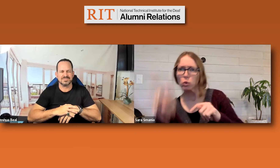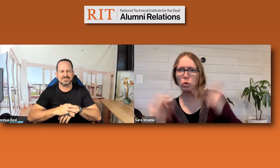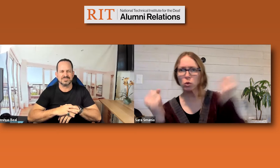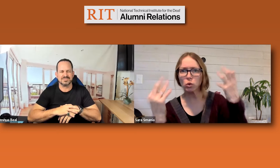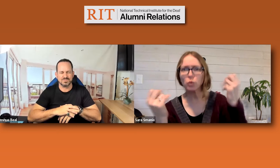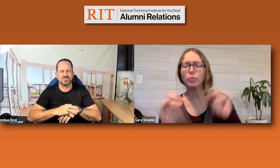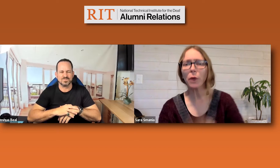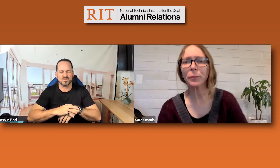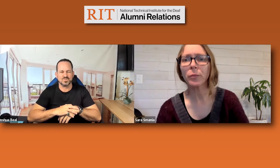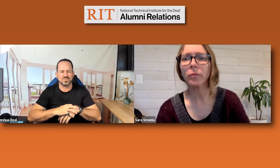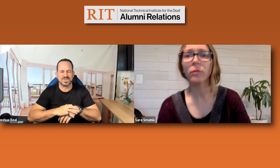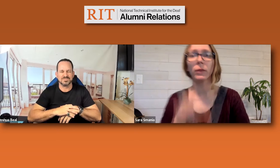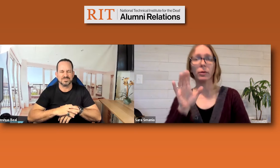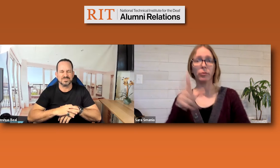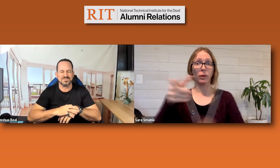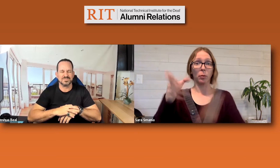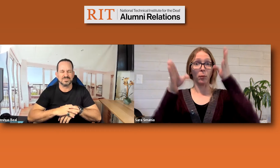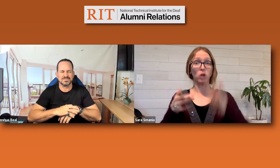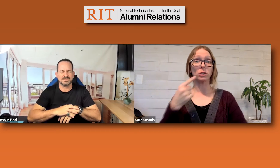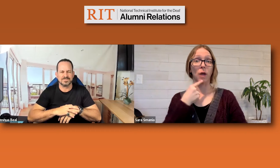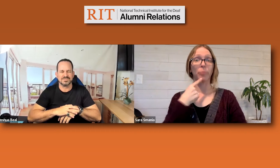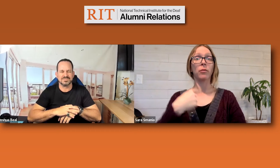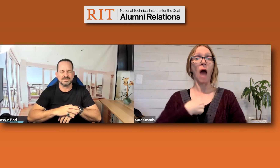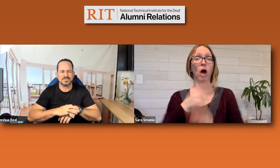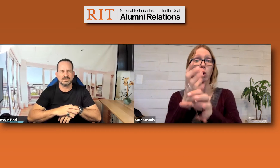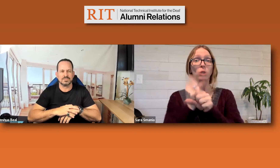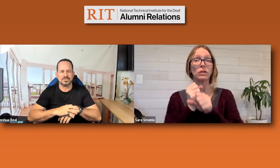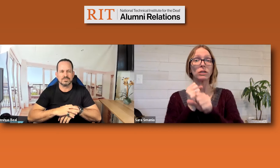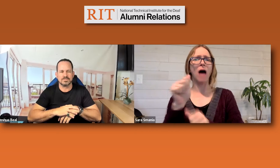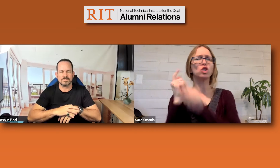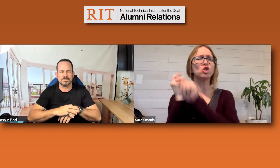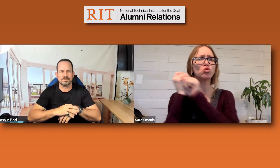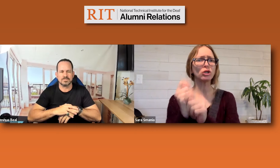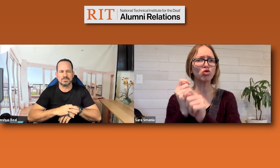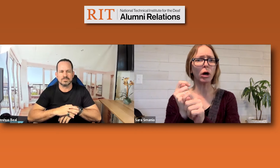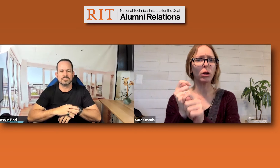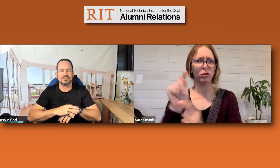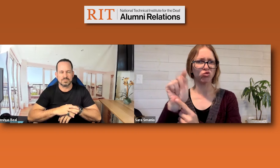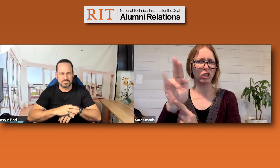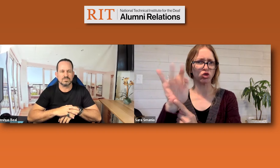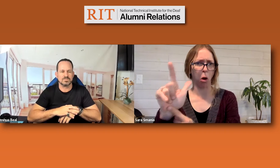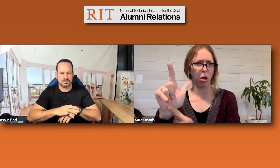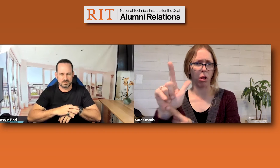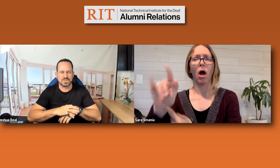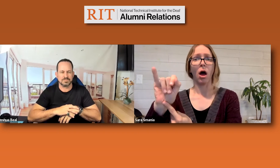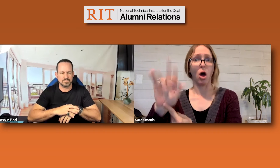We also have a rather large question that I will do my best to summarize.